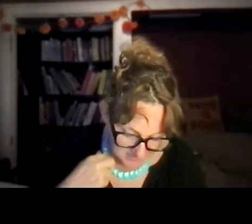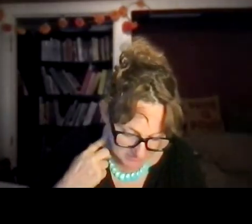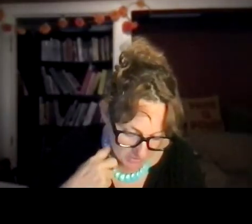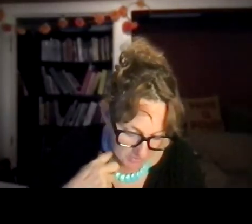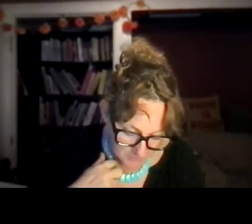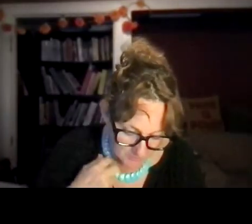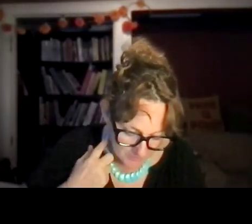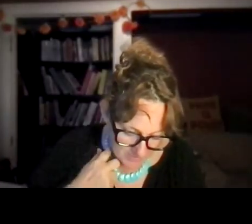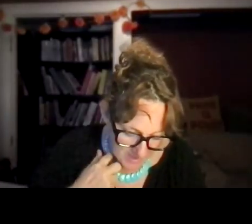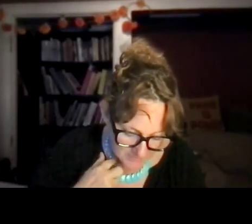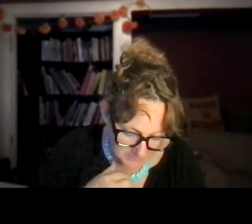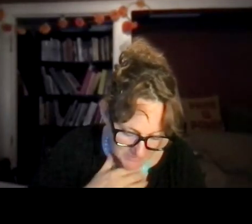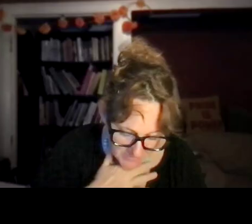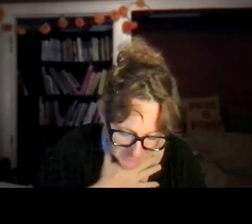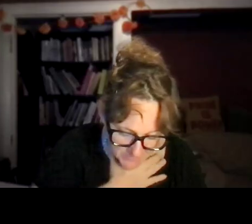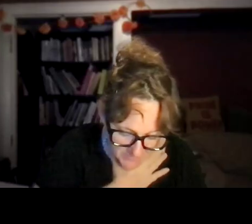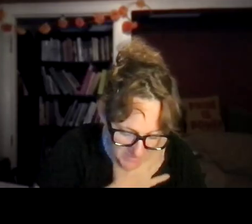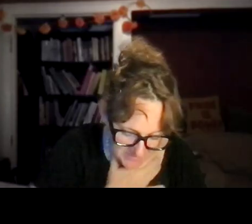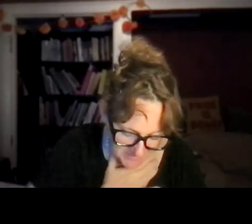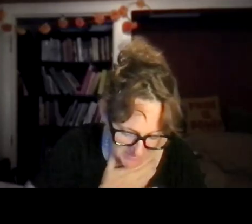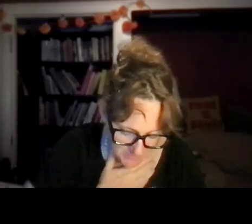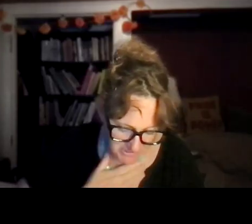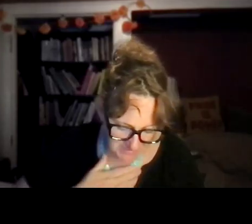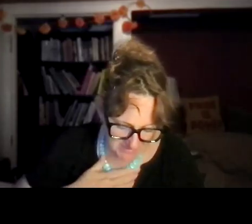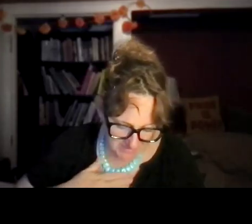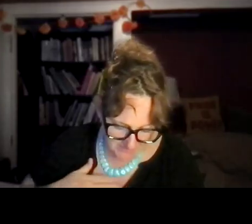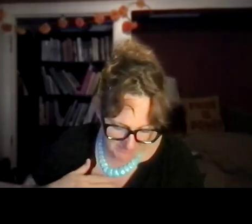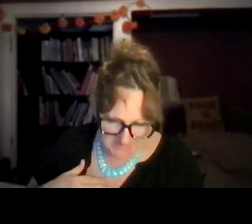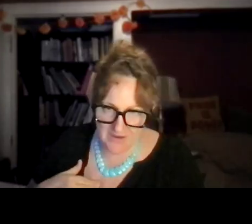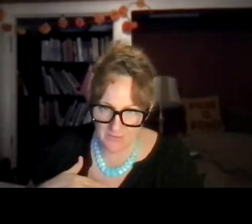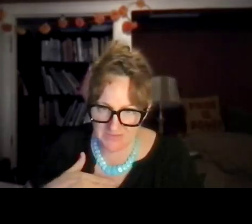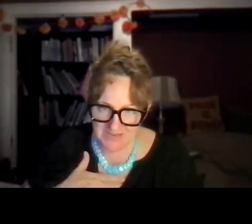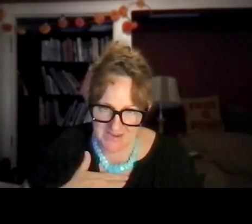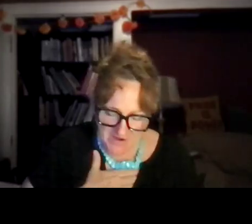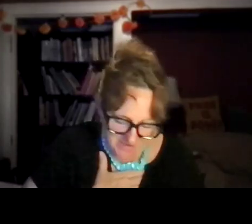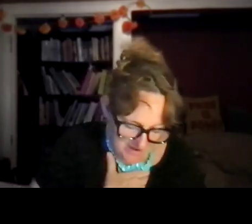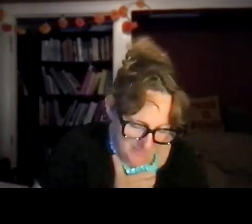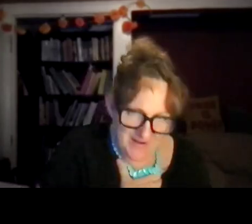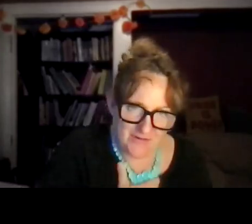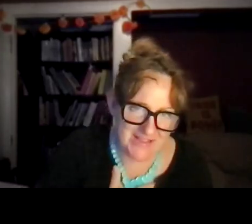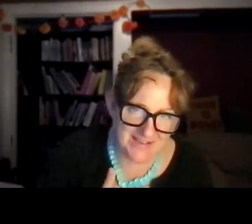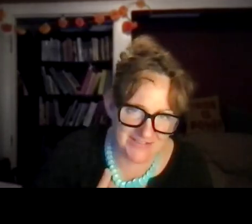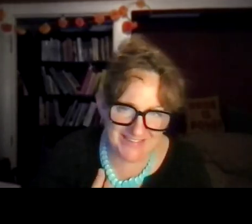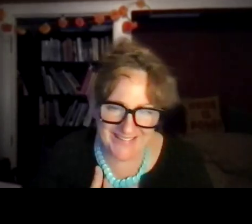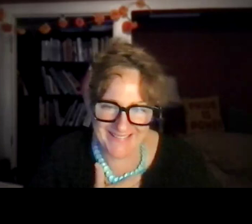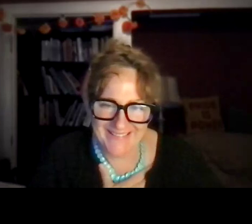Meriah: so Meriah: I was wondering, just moving on on these questions. Because I'll get real sidetracked talking about everything else.